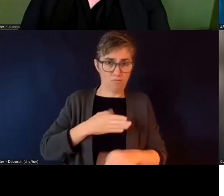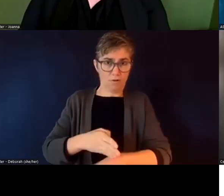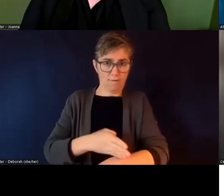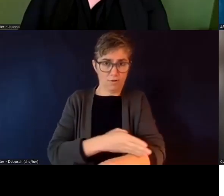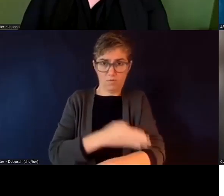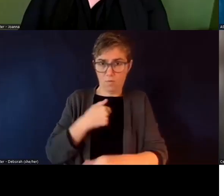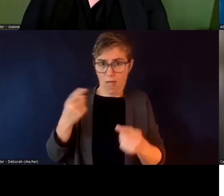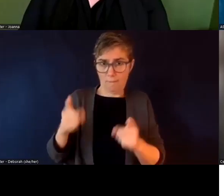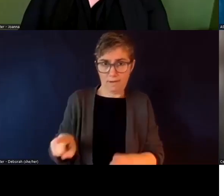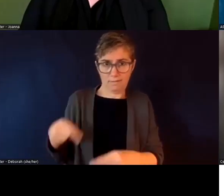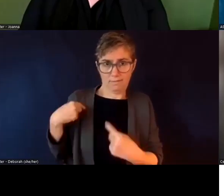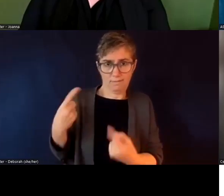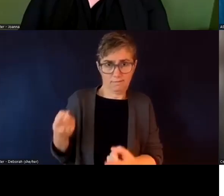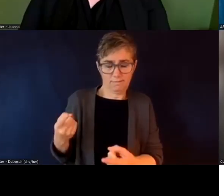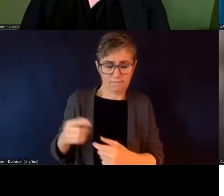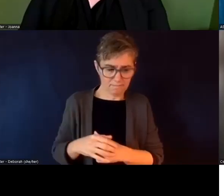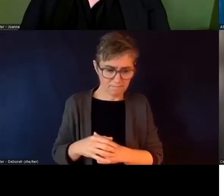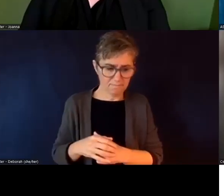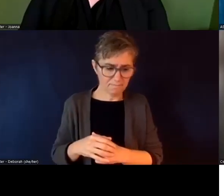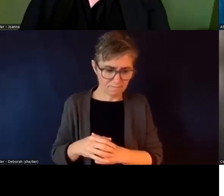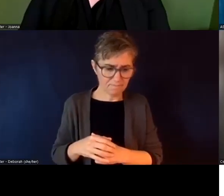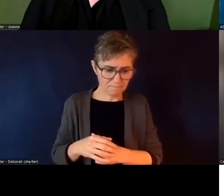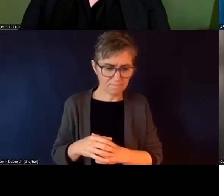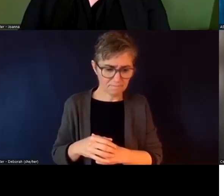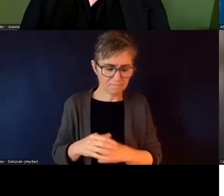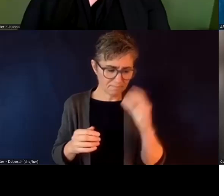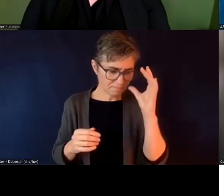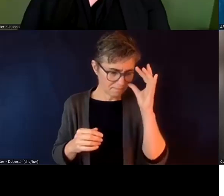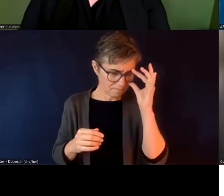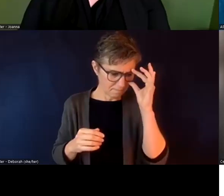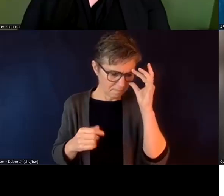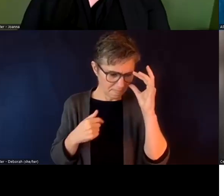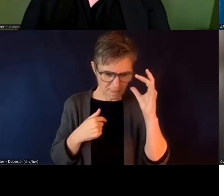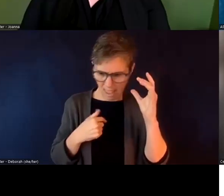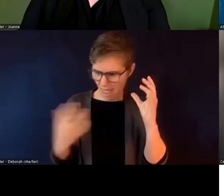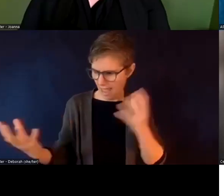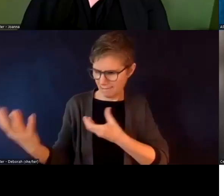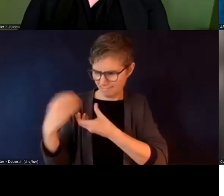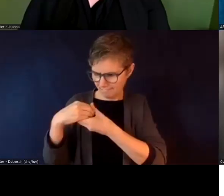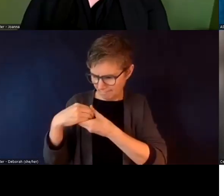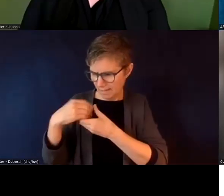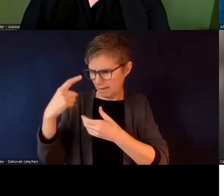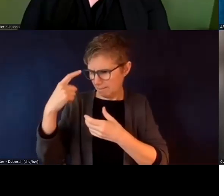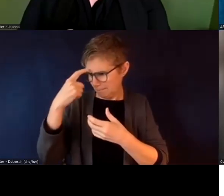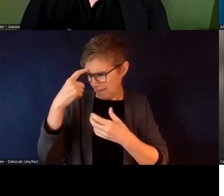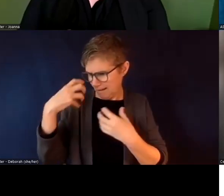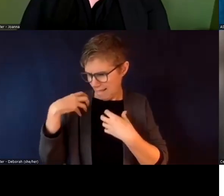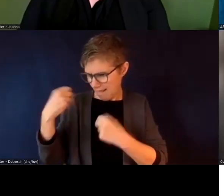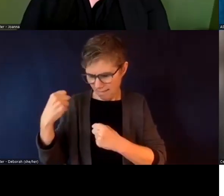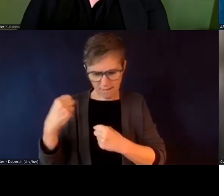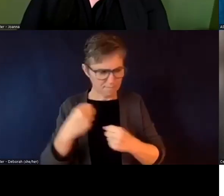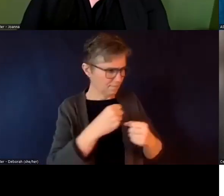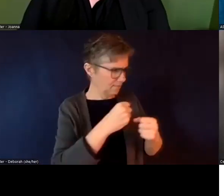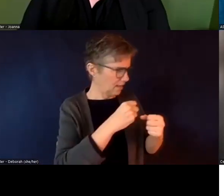when I called pulled together the mental health and the substance and found the tools